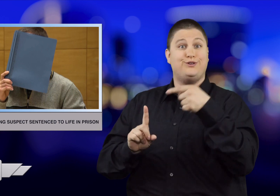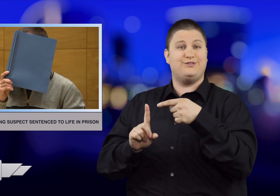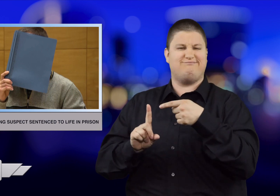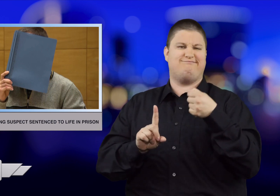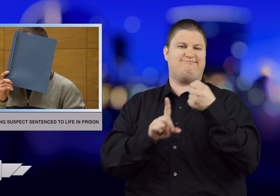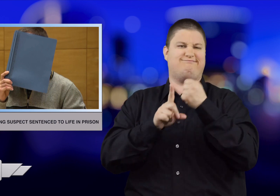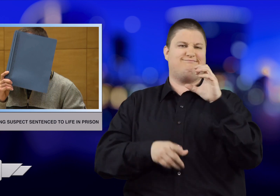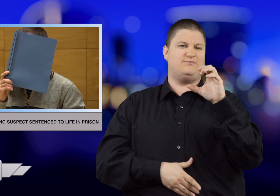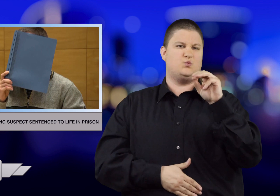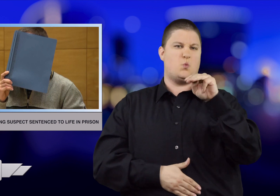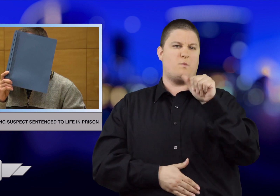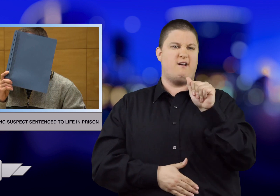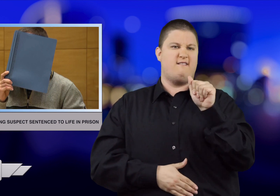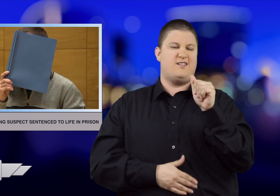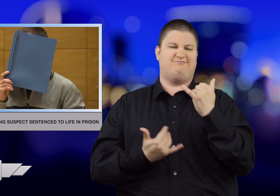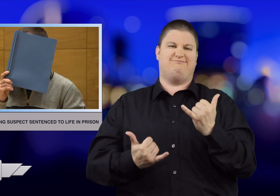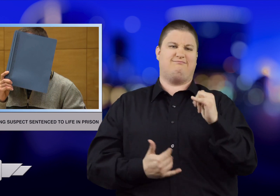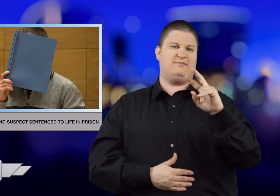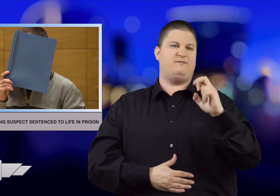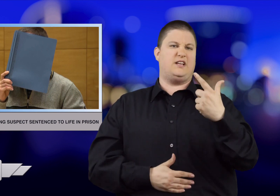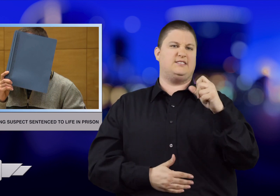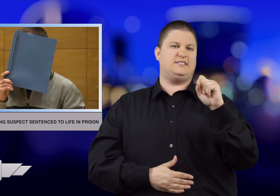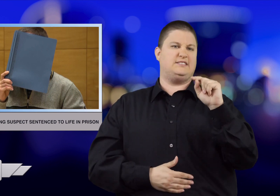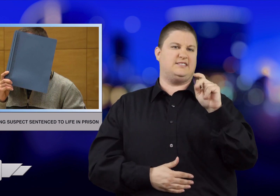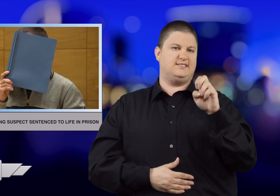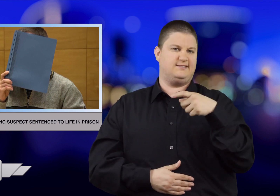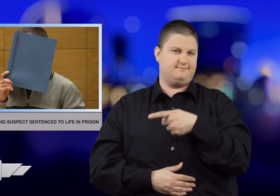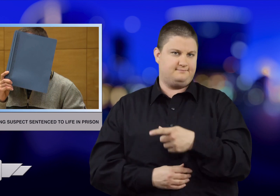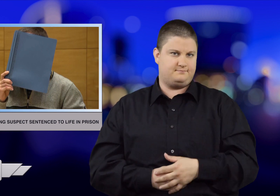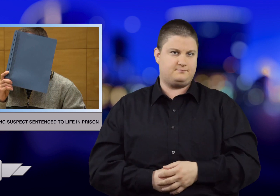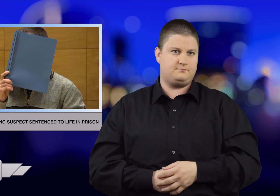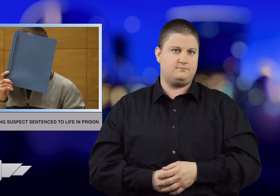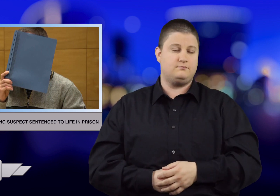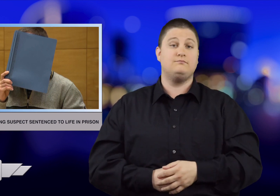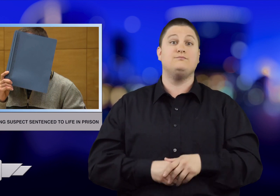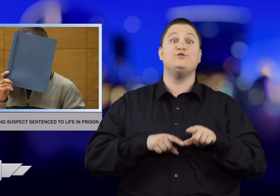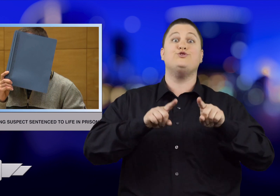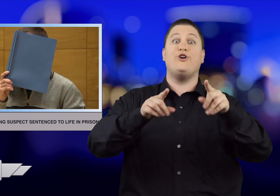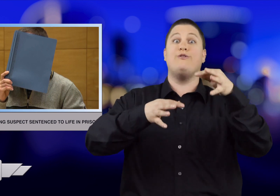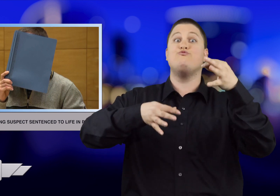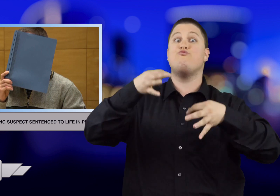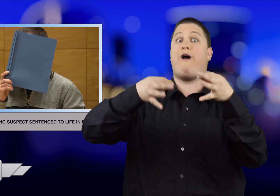now in a vegetative state after falling into a coma.